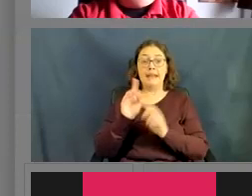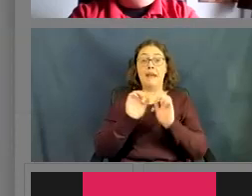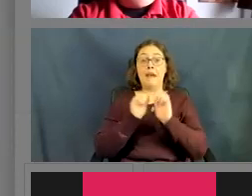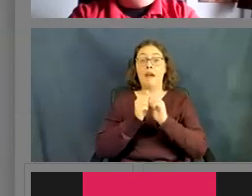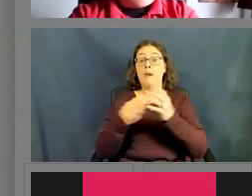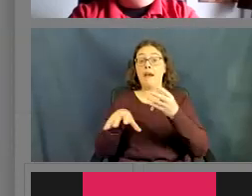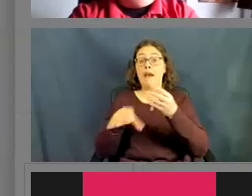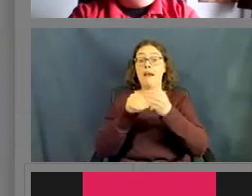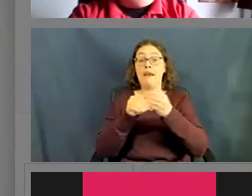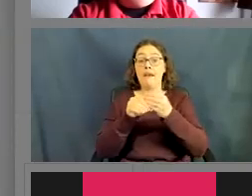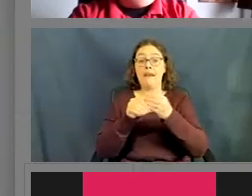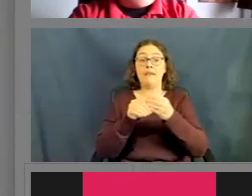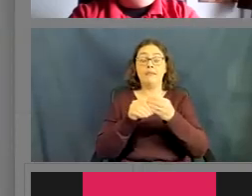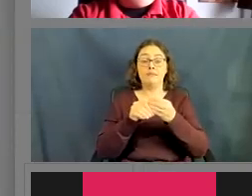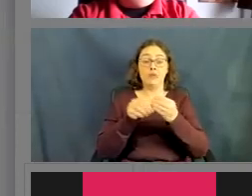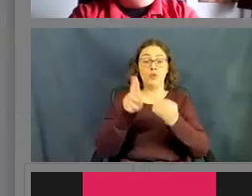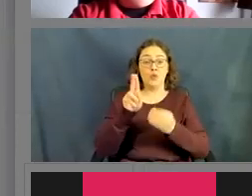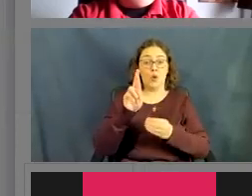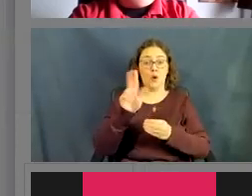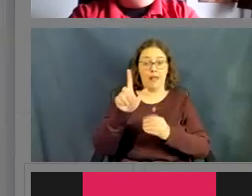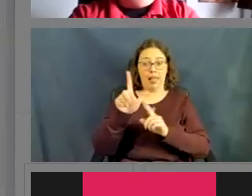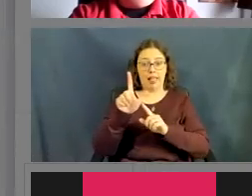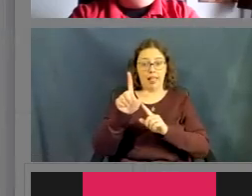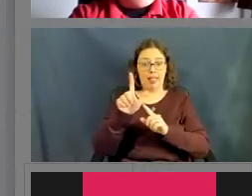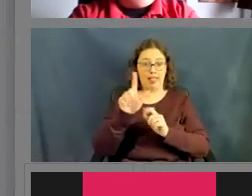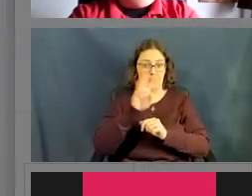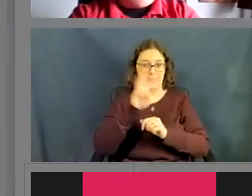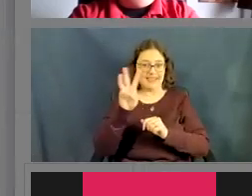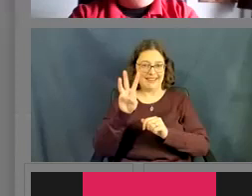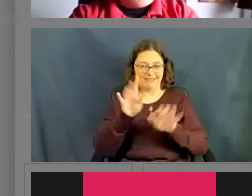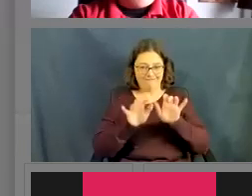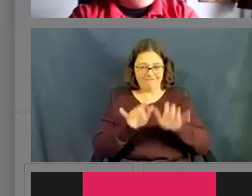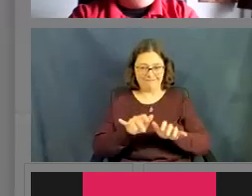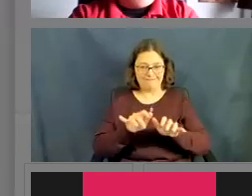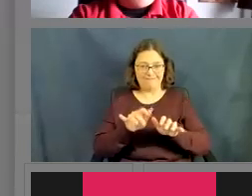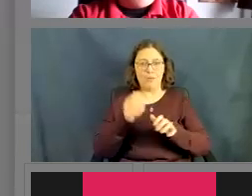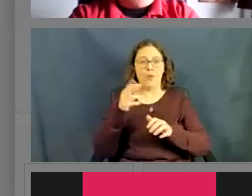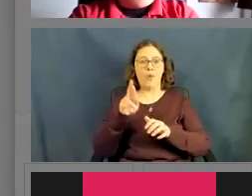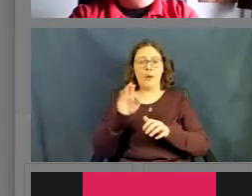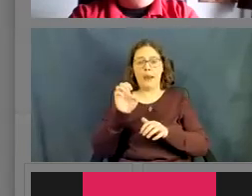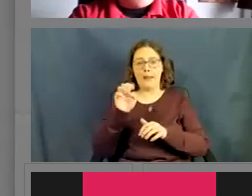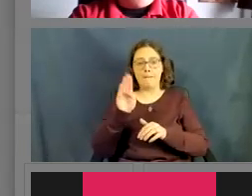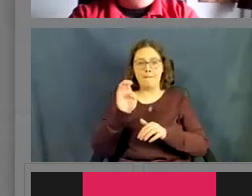Here's how you do it, again, these are directions to share an unpublished portfolio with someone.